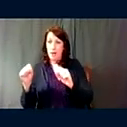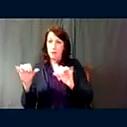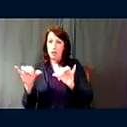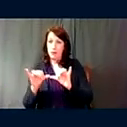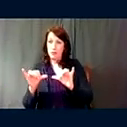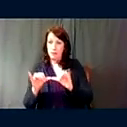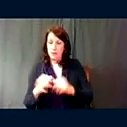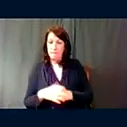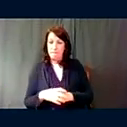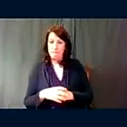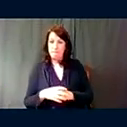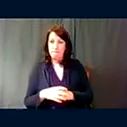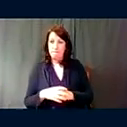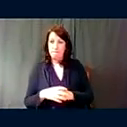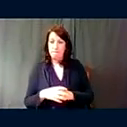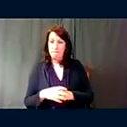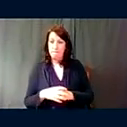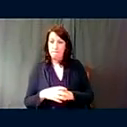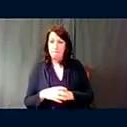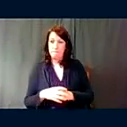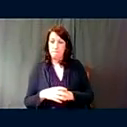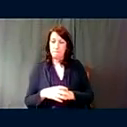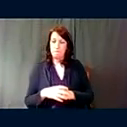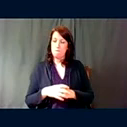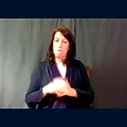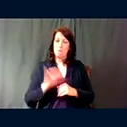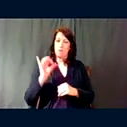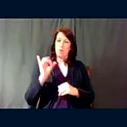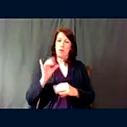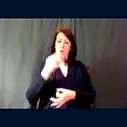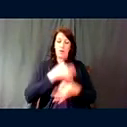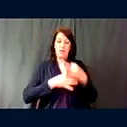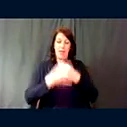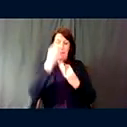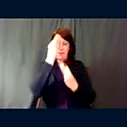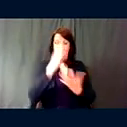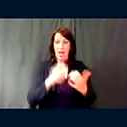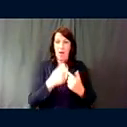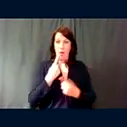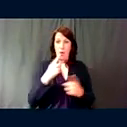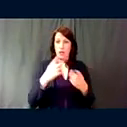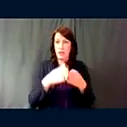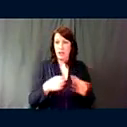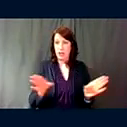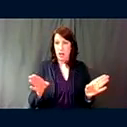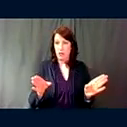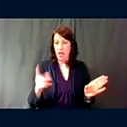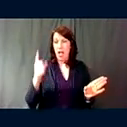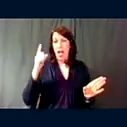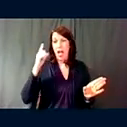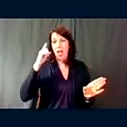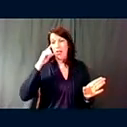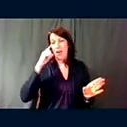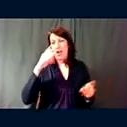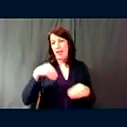BRIEF, FROM THERE TO WIDE SCALE ADOPTION. INSTEAD OF TELLING YOU HOW IT WORKS IN GENERAL, I THOUGHT I